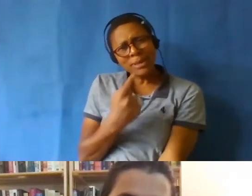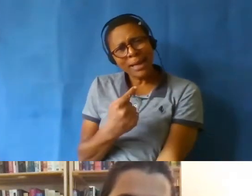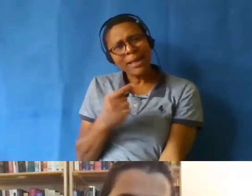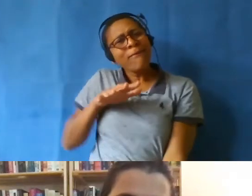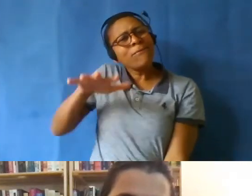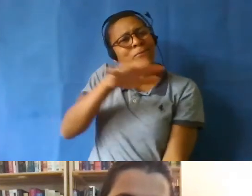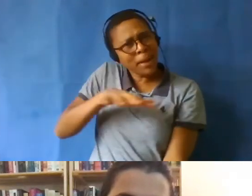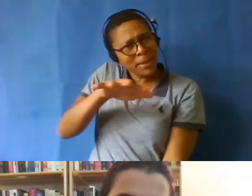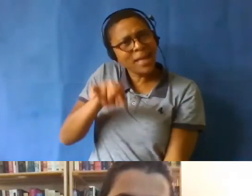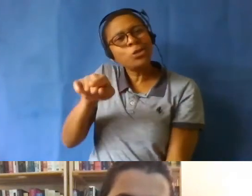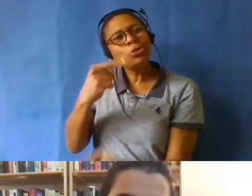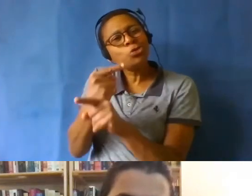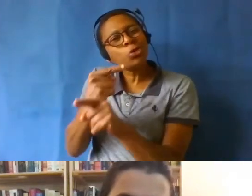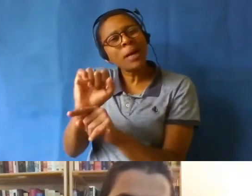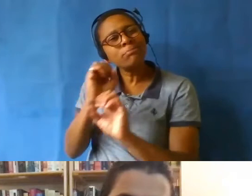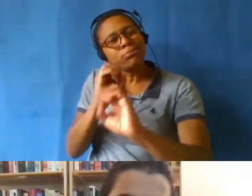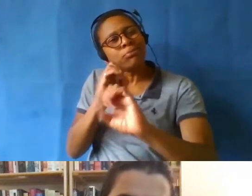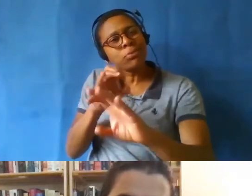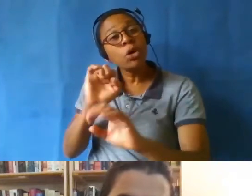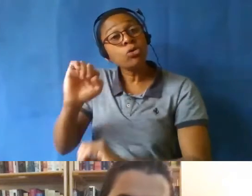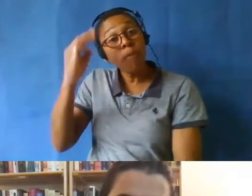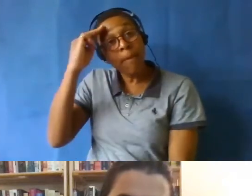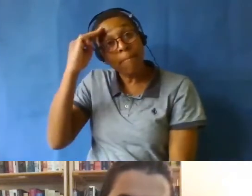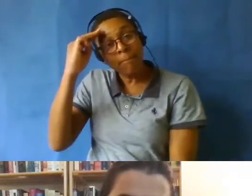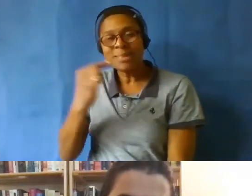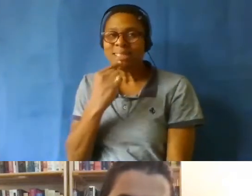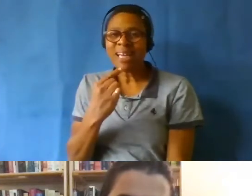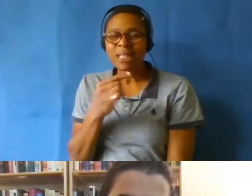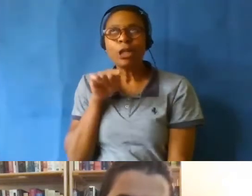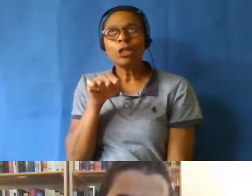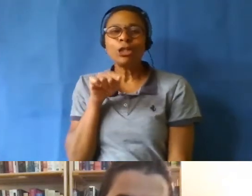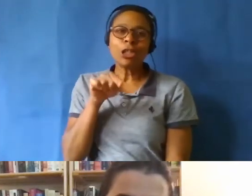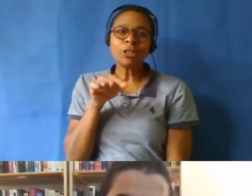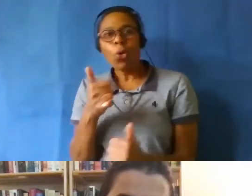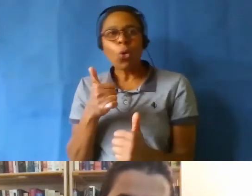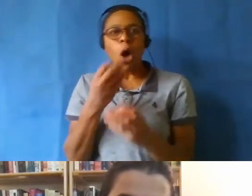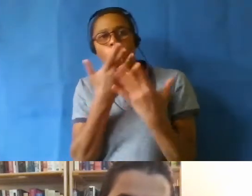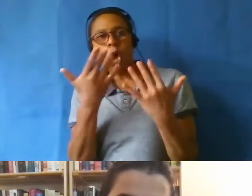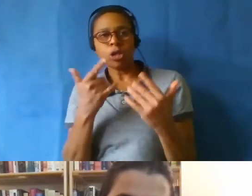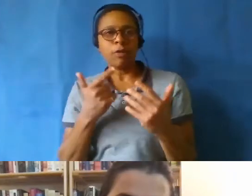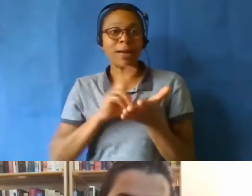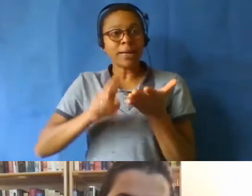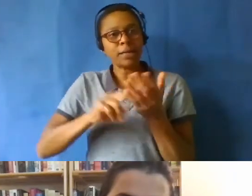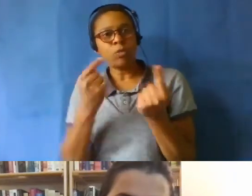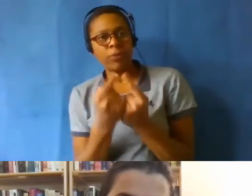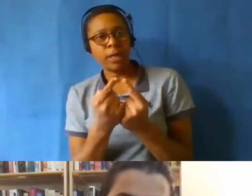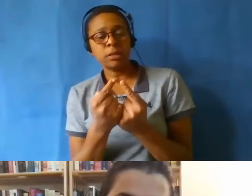about your mum in different ways and how those narratives and these are like you know again if you want to use the term cultural like these are very cultural